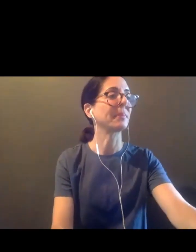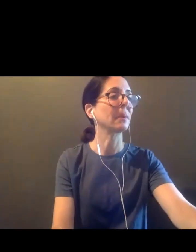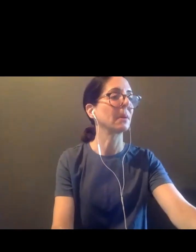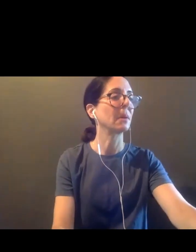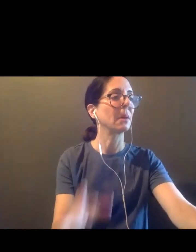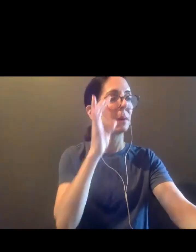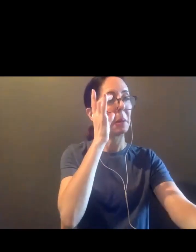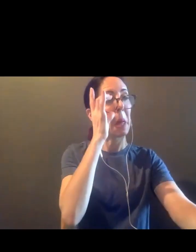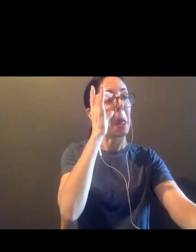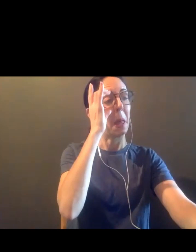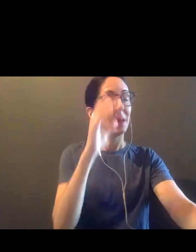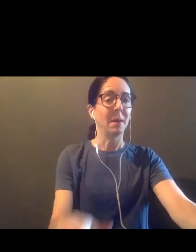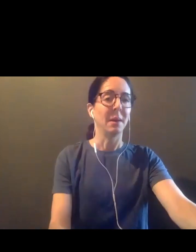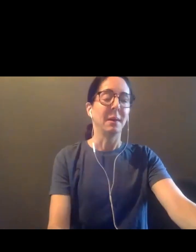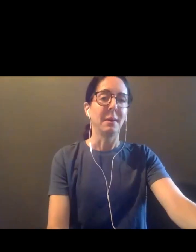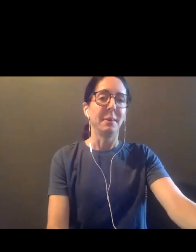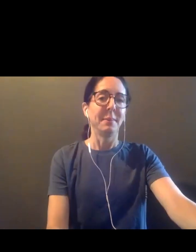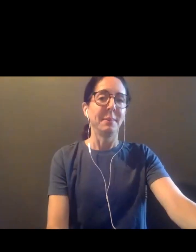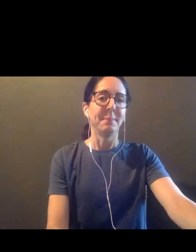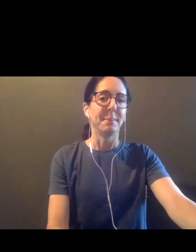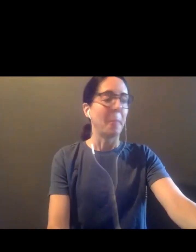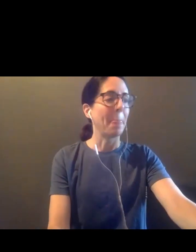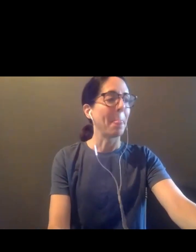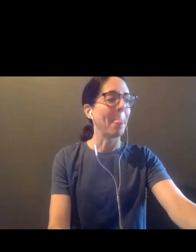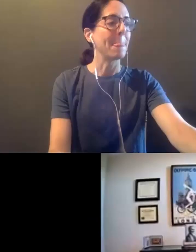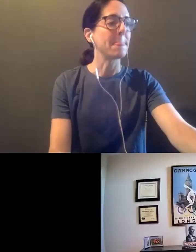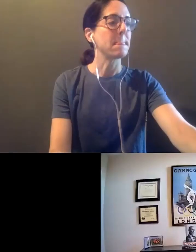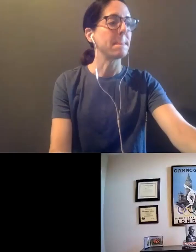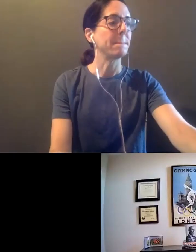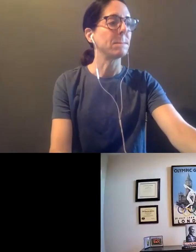So, I will jump in.